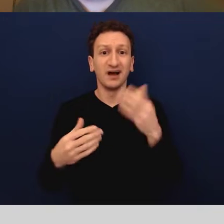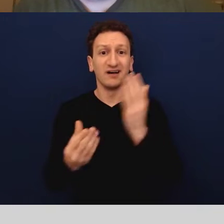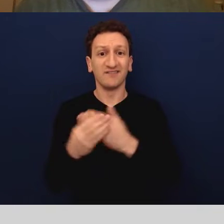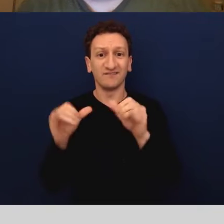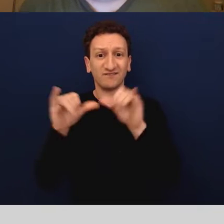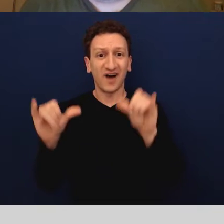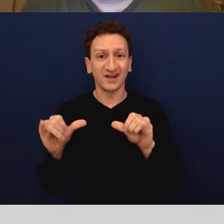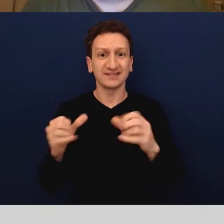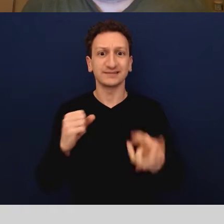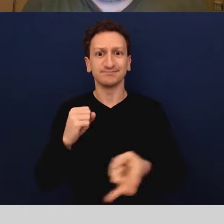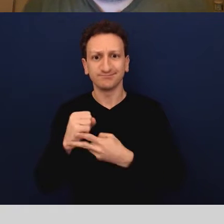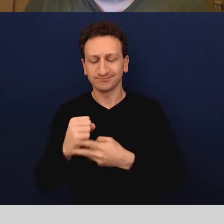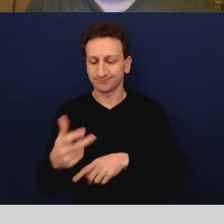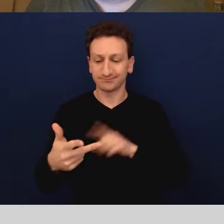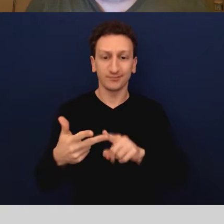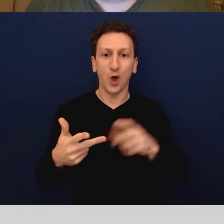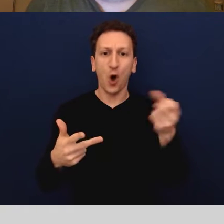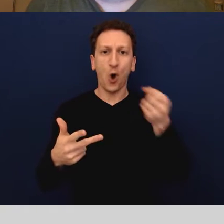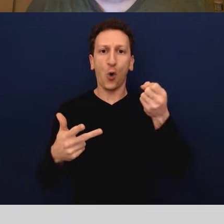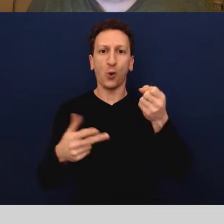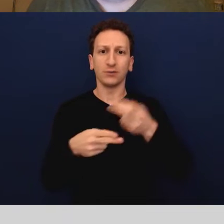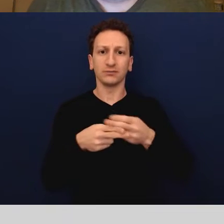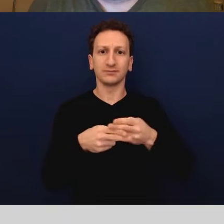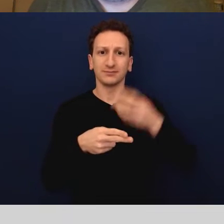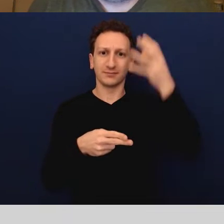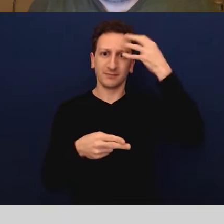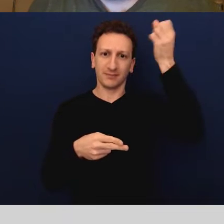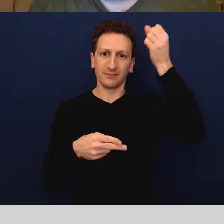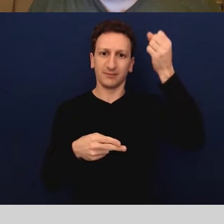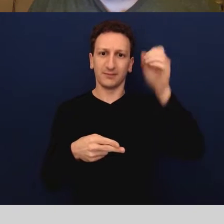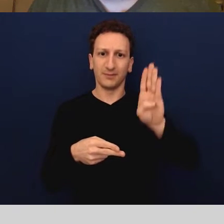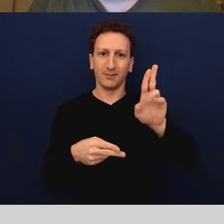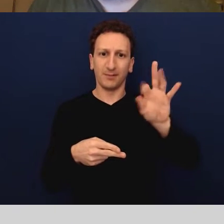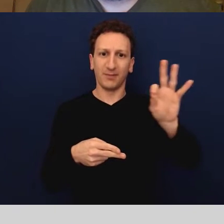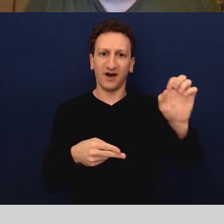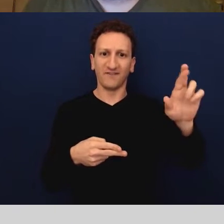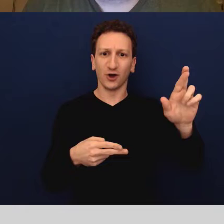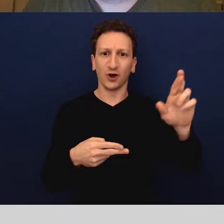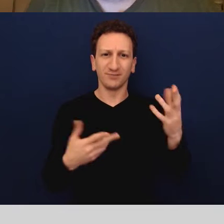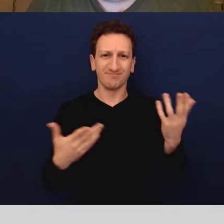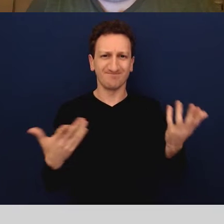it's gonna go away when the process goes down. So in what sense is the same thing